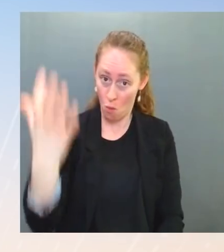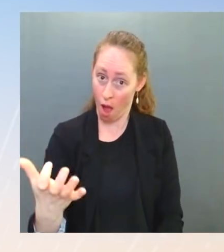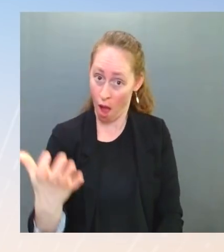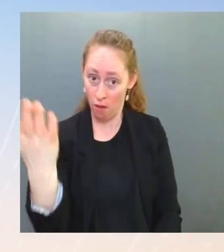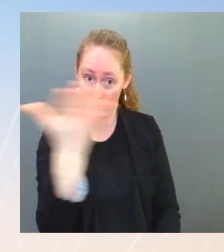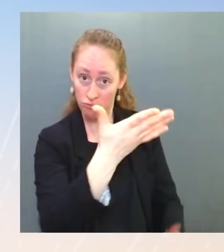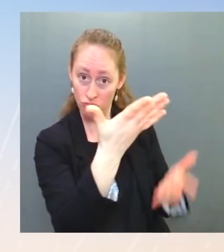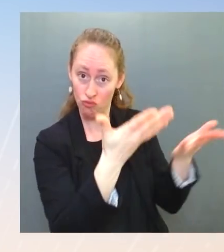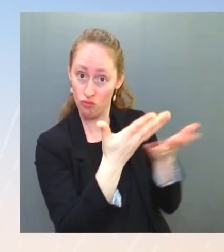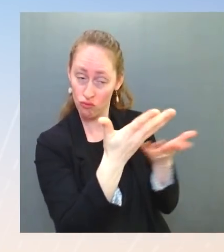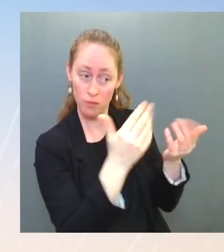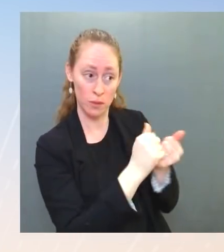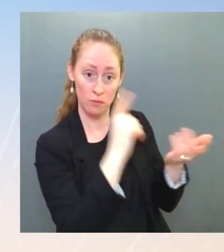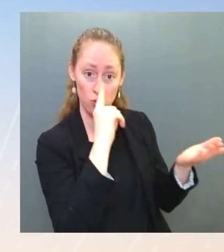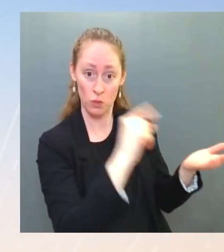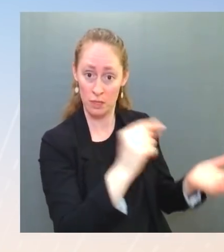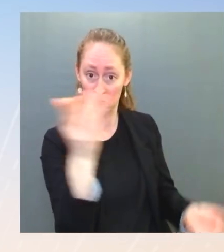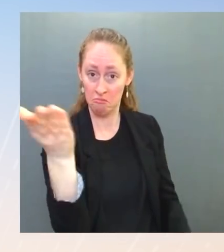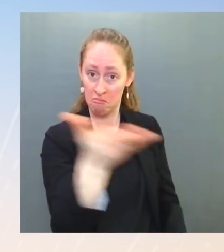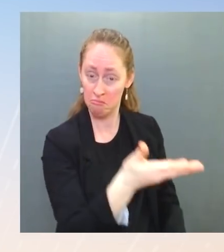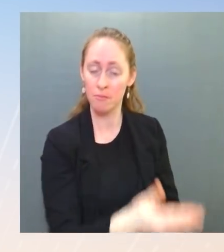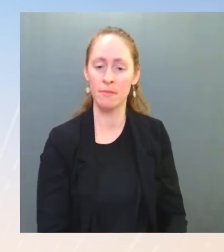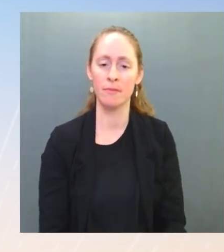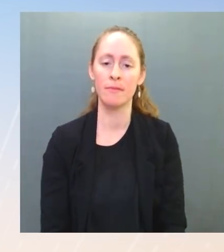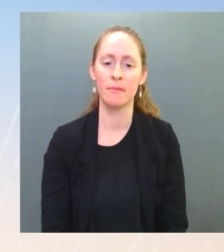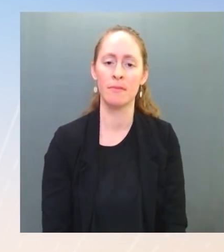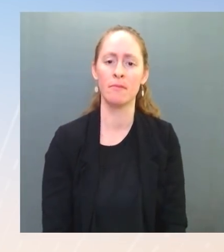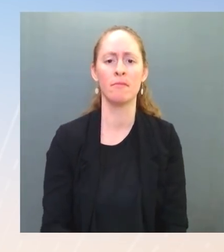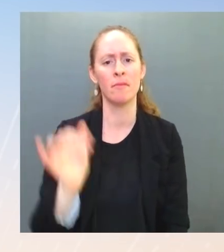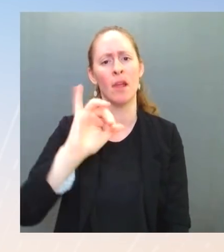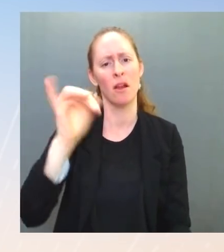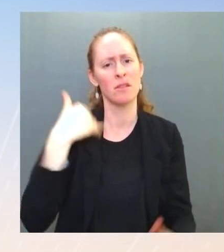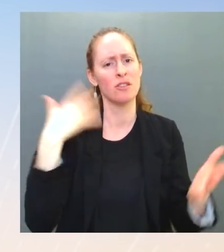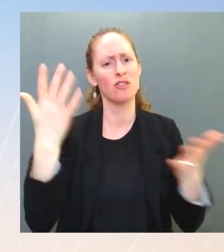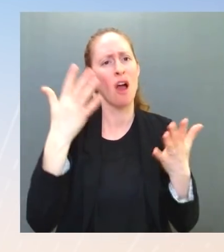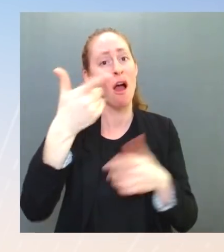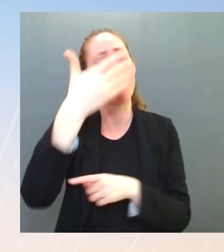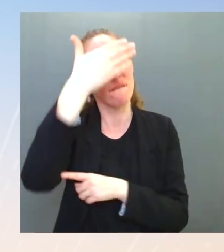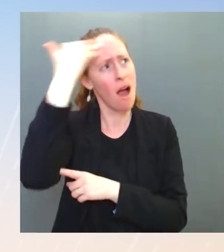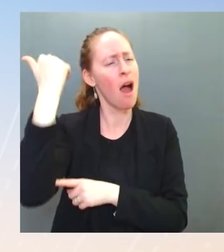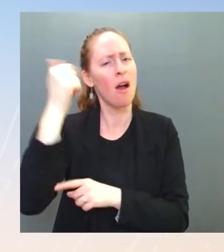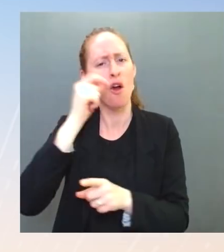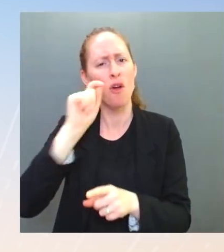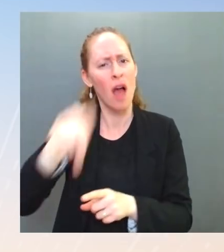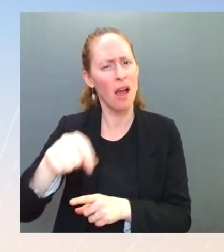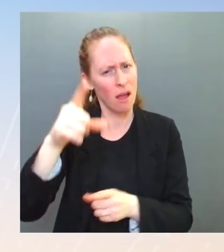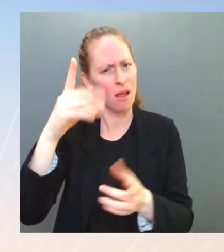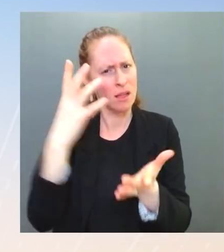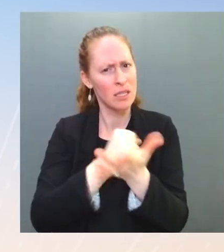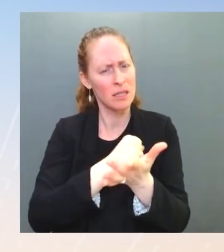And so, if you're going to play a role in diplomacy, that is an especially important component. I would expect, at some point,